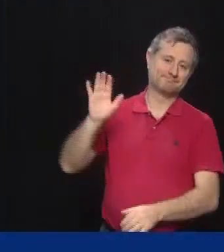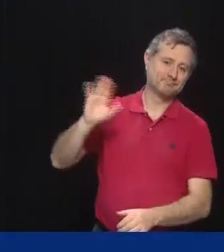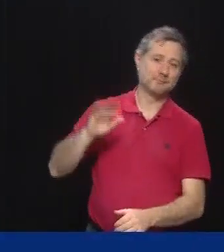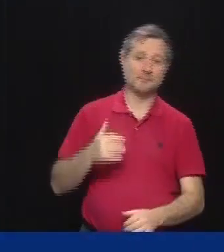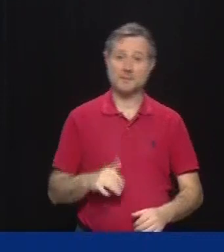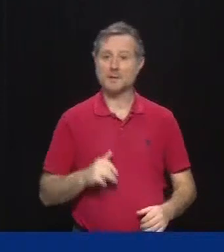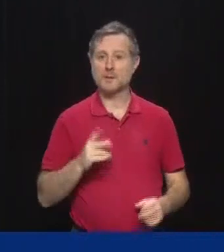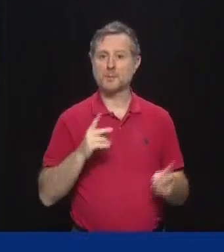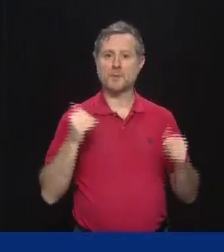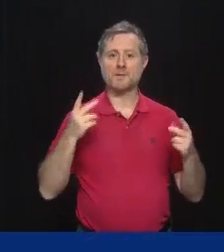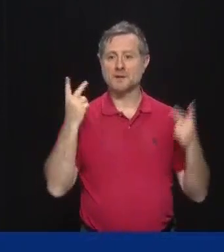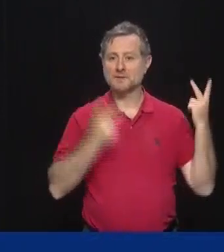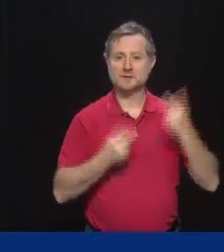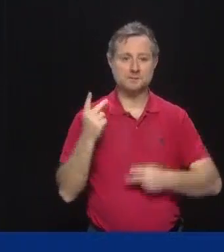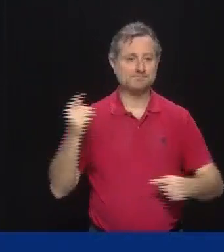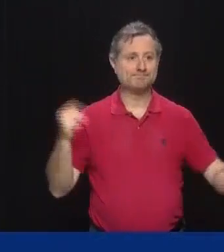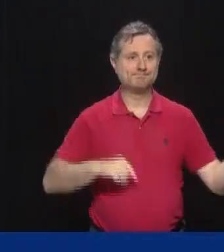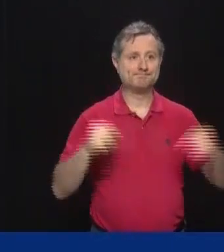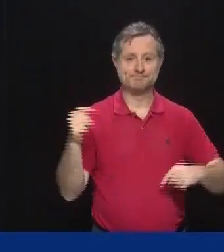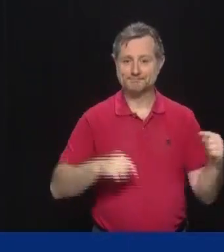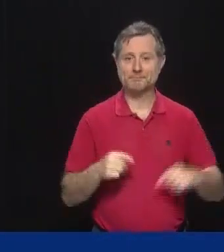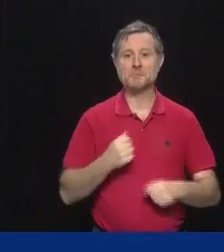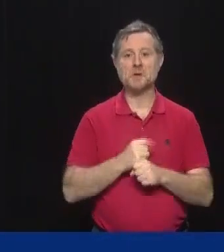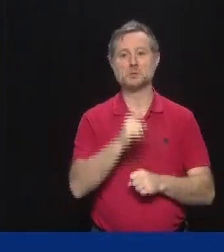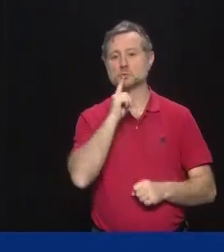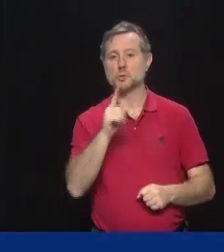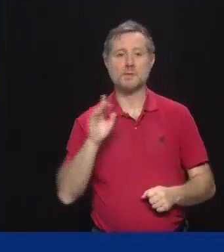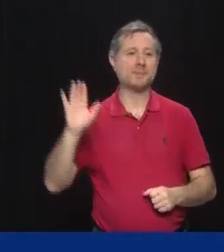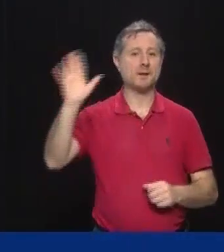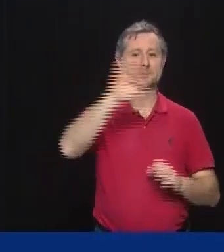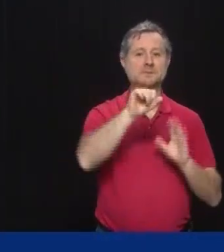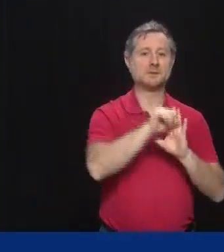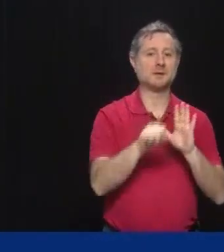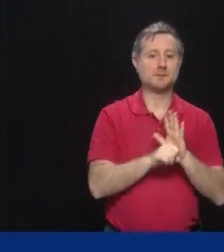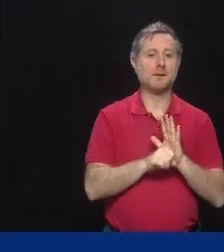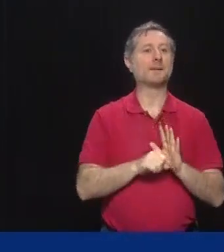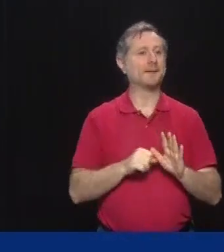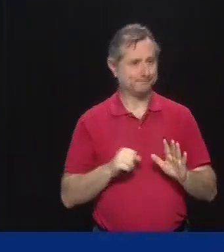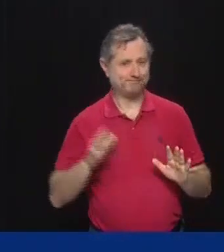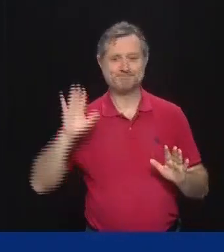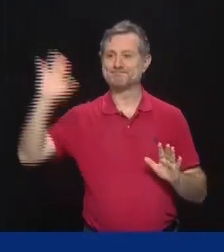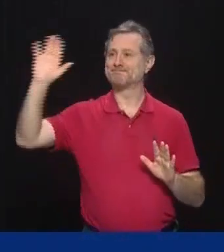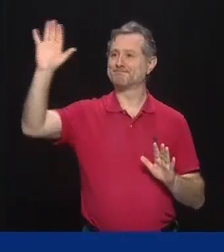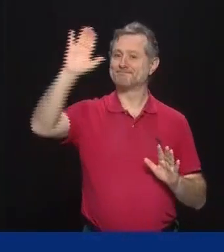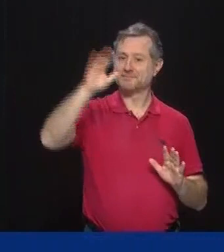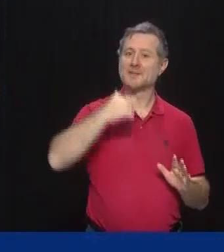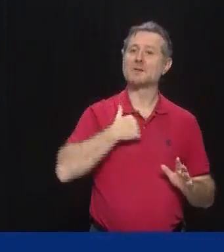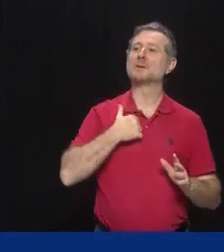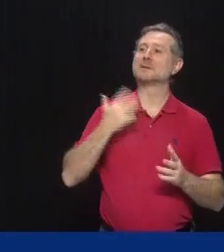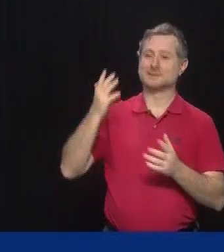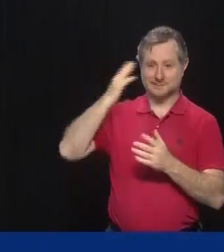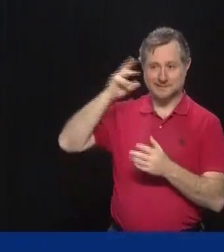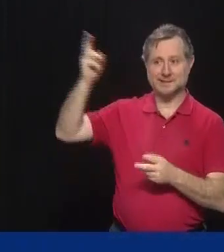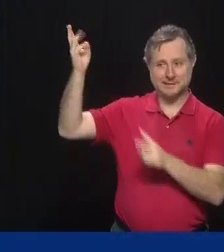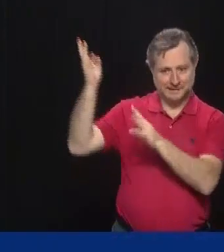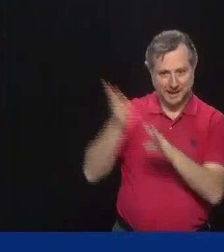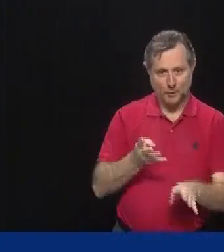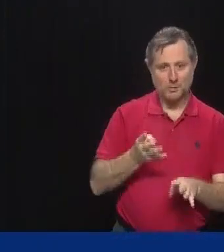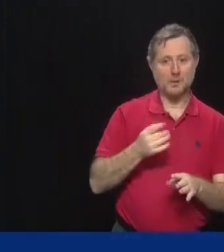RESTAURANTS. WE WANT THEM TO GO TO PLAYS. IF PEOPLE COME FROM OTHER PARTS OF THE COUNTRY, WE WANT TO MAKE